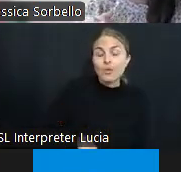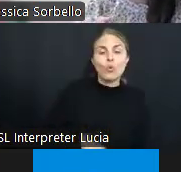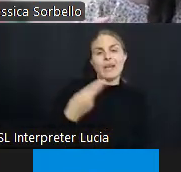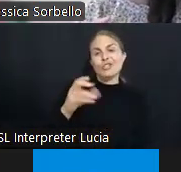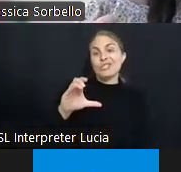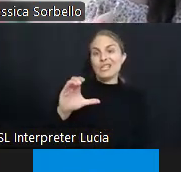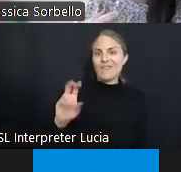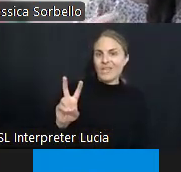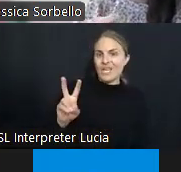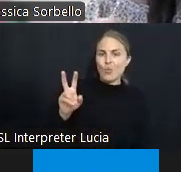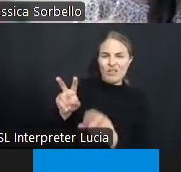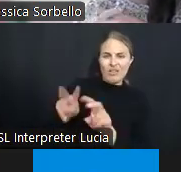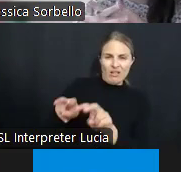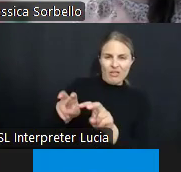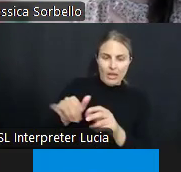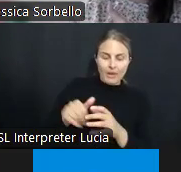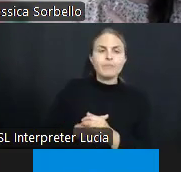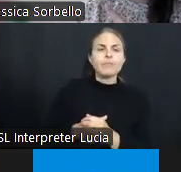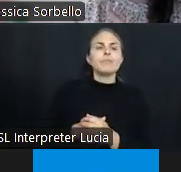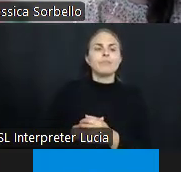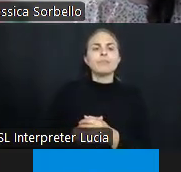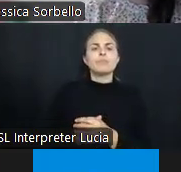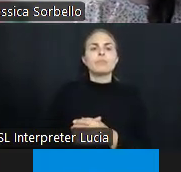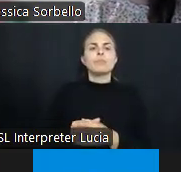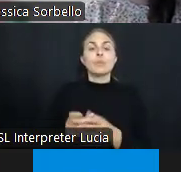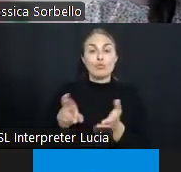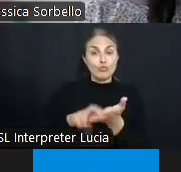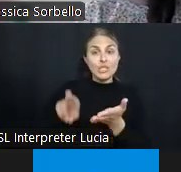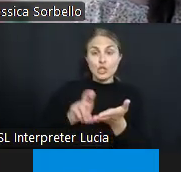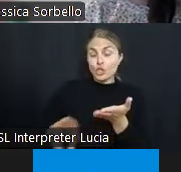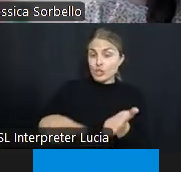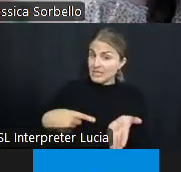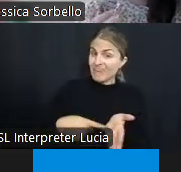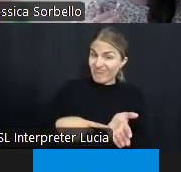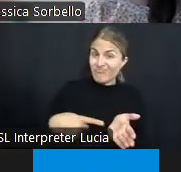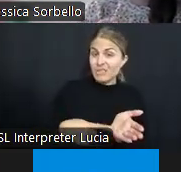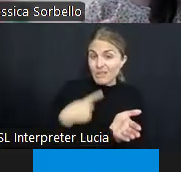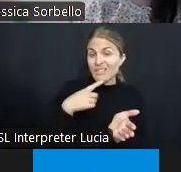people with substance use disorders do not receive